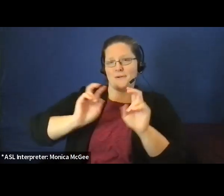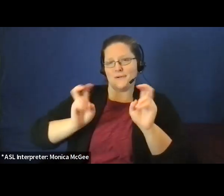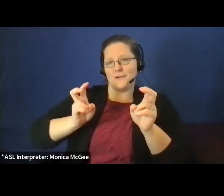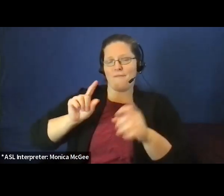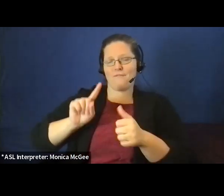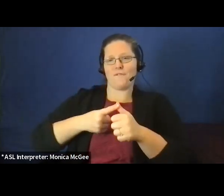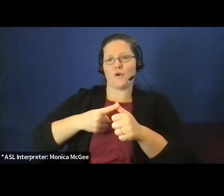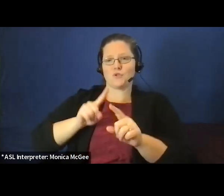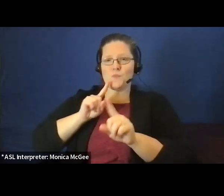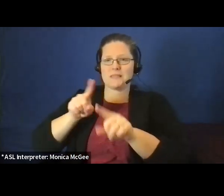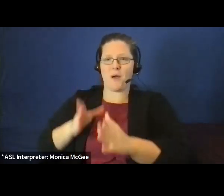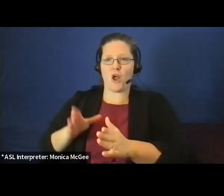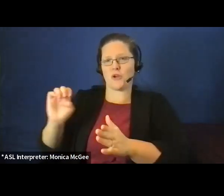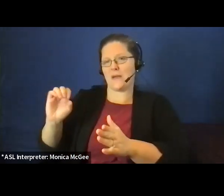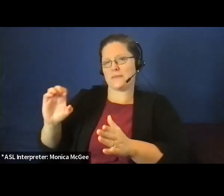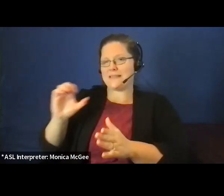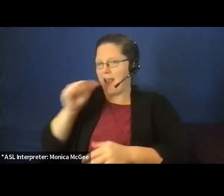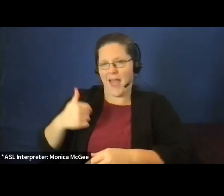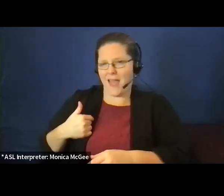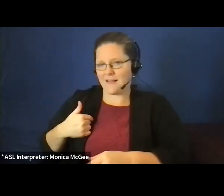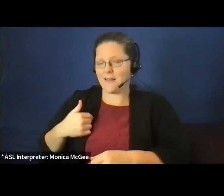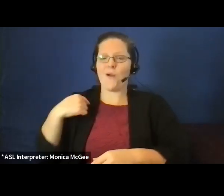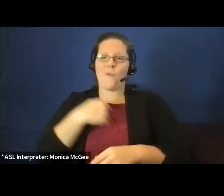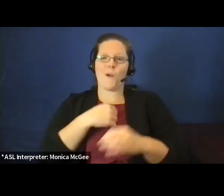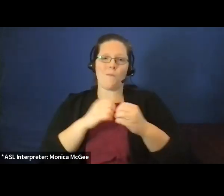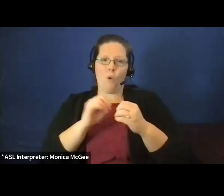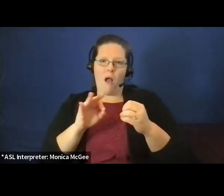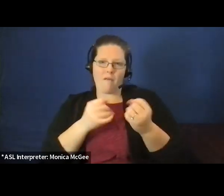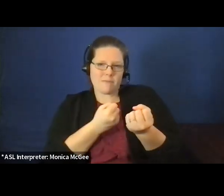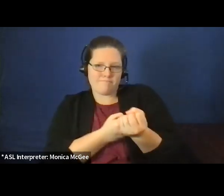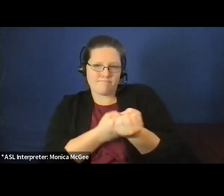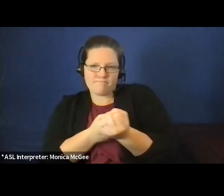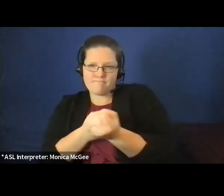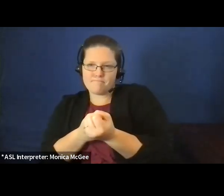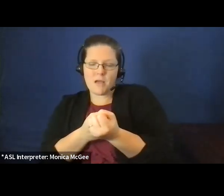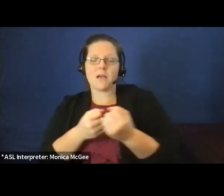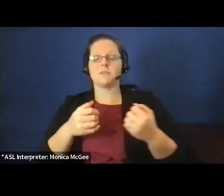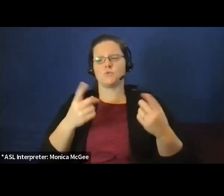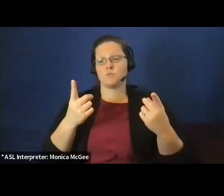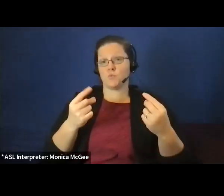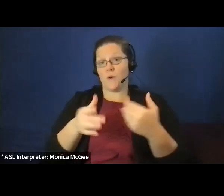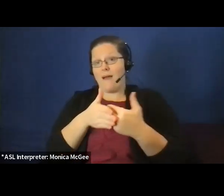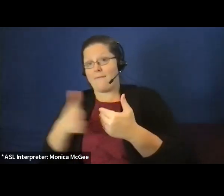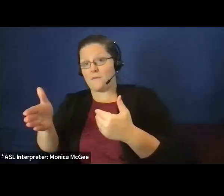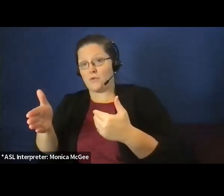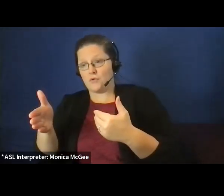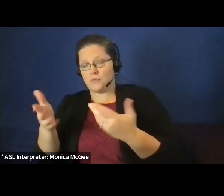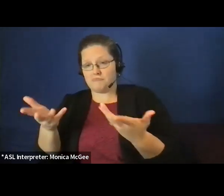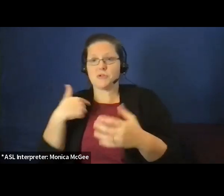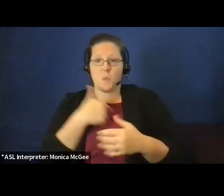and then let's -- because we're not first responders in the sense of what a